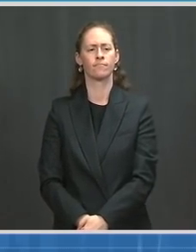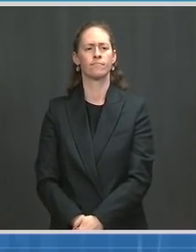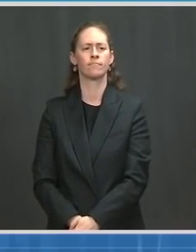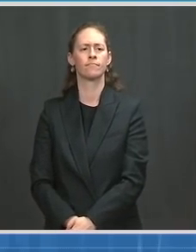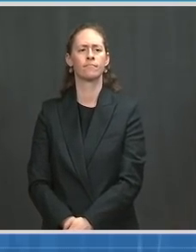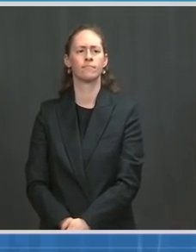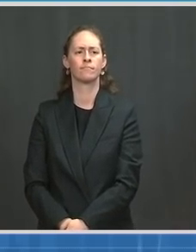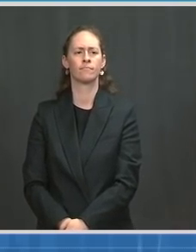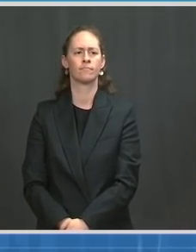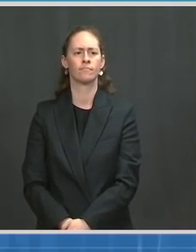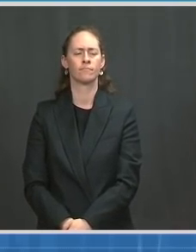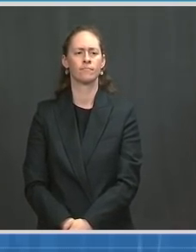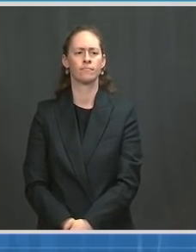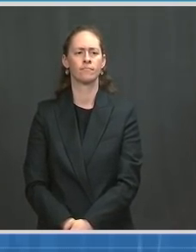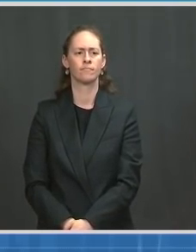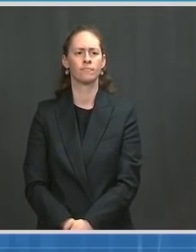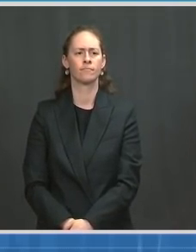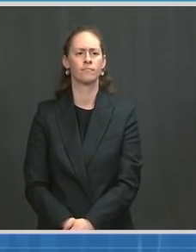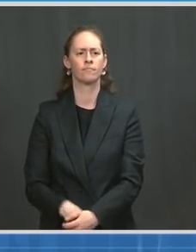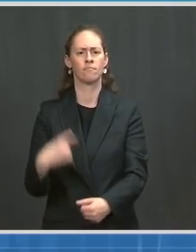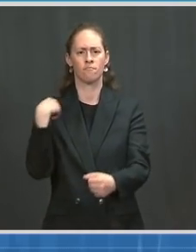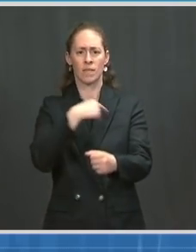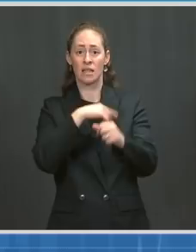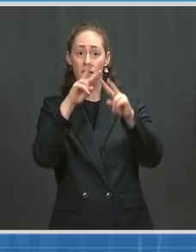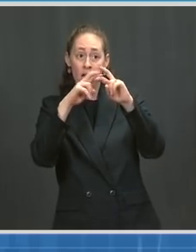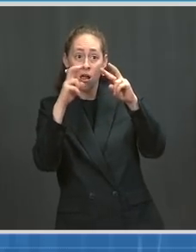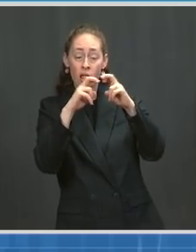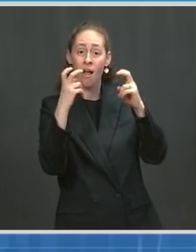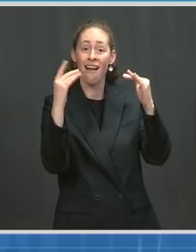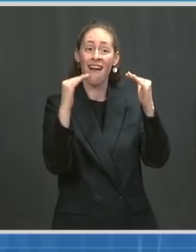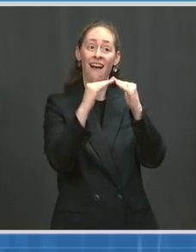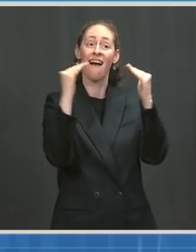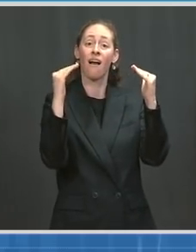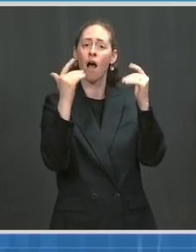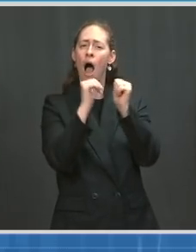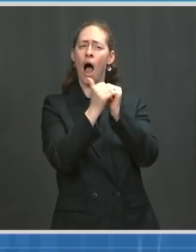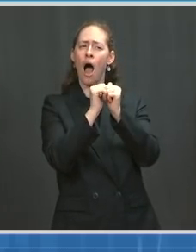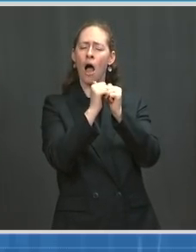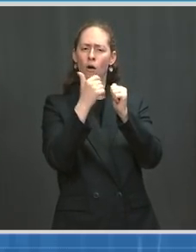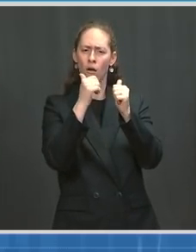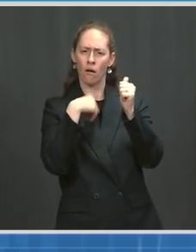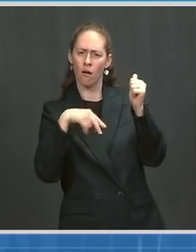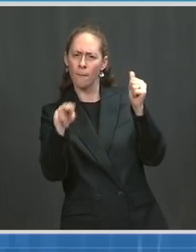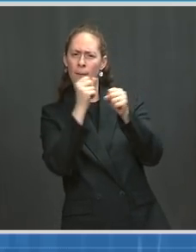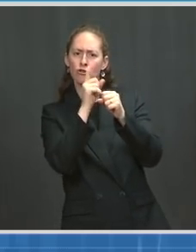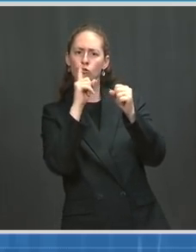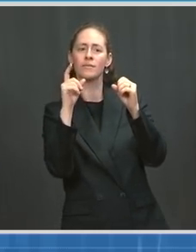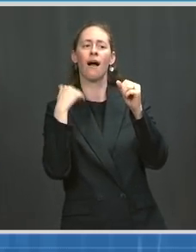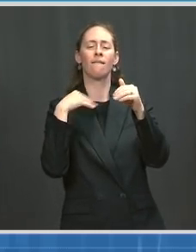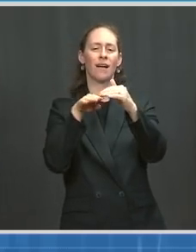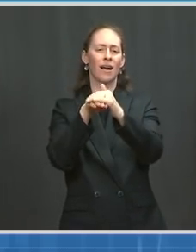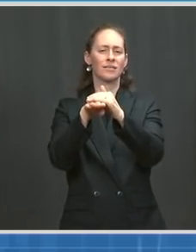but by how equitably and fairly we vaccinate our population. And workplaces, it turns out, can play a role in that.